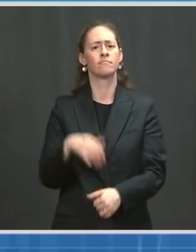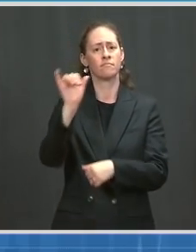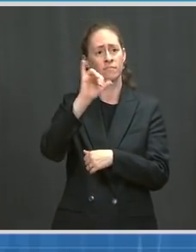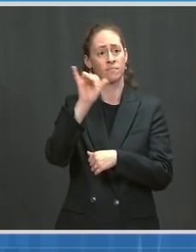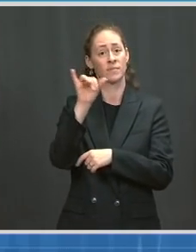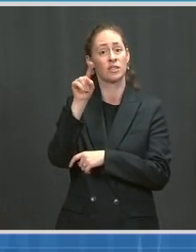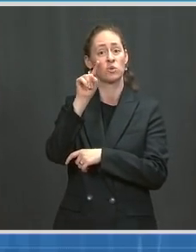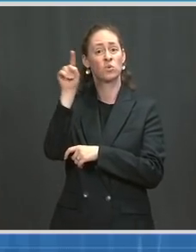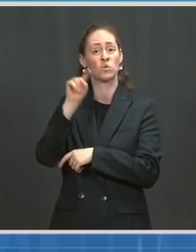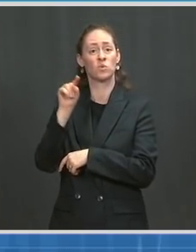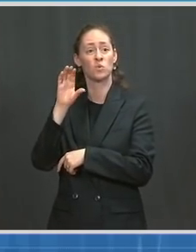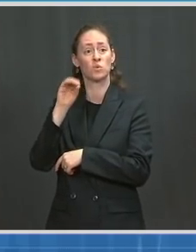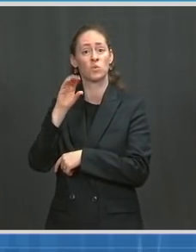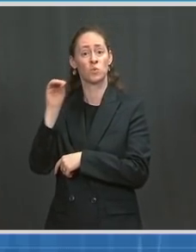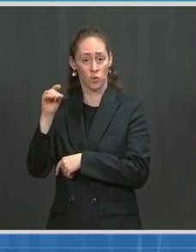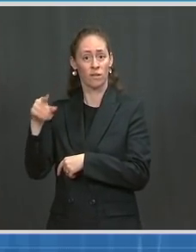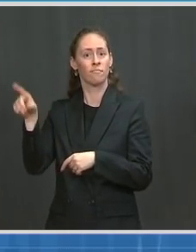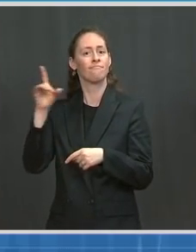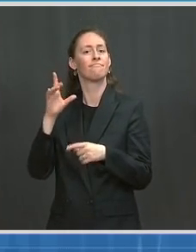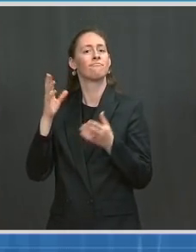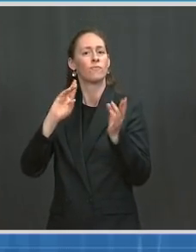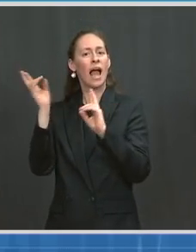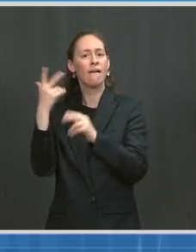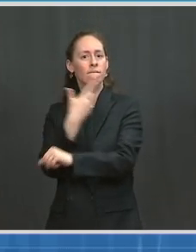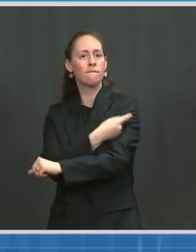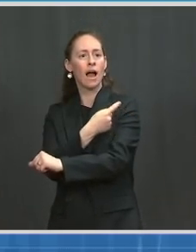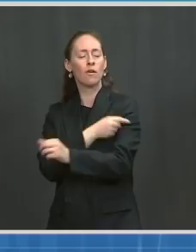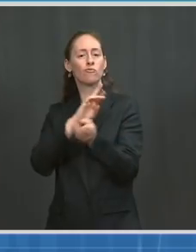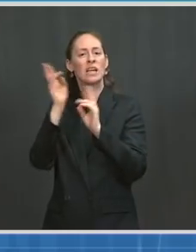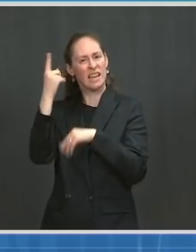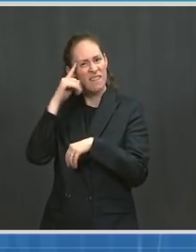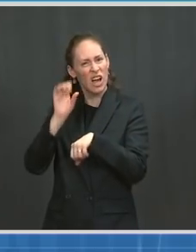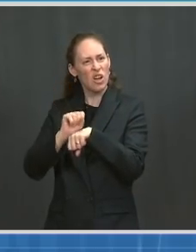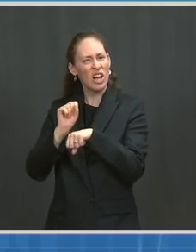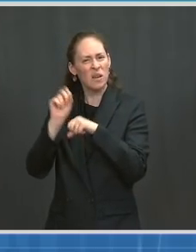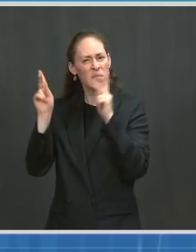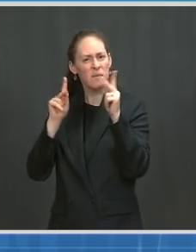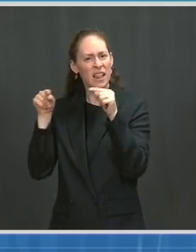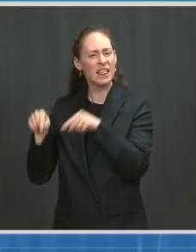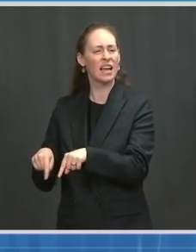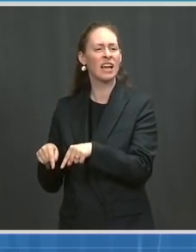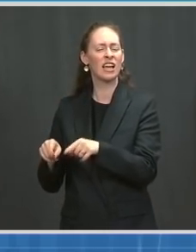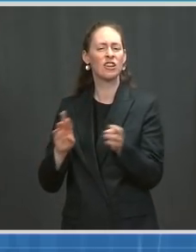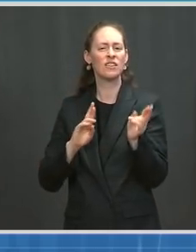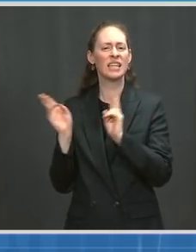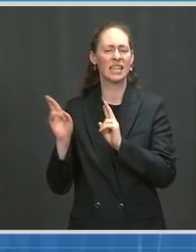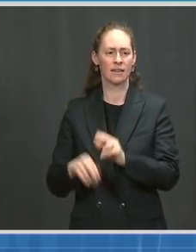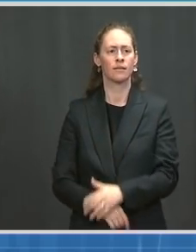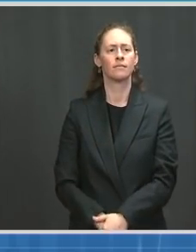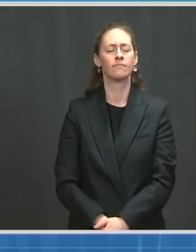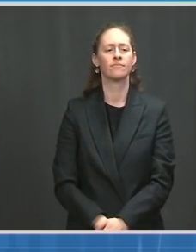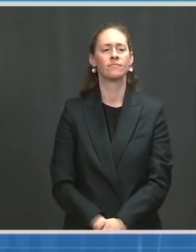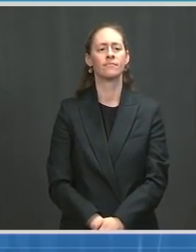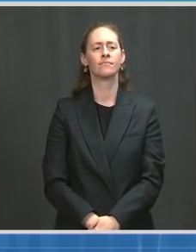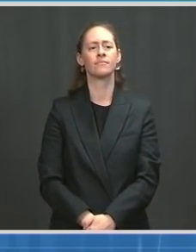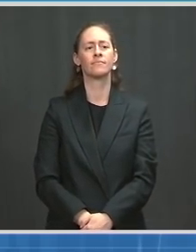and a member of our COVID-19 Community Corps -- recently launched "Don't miss out, LA," a campaign that trains young people